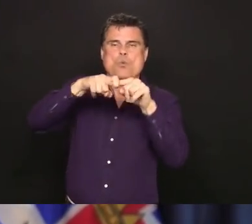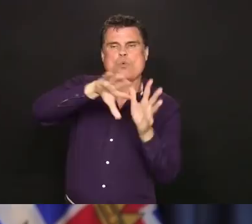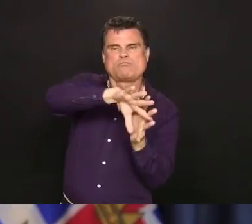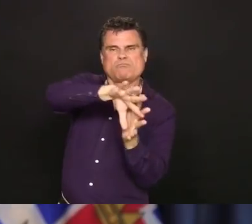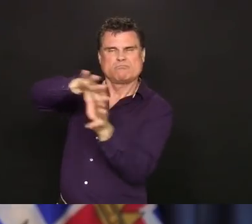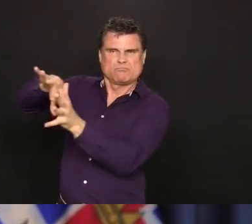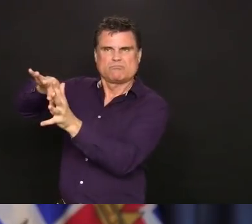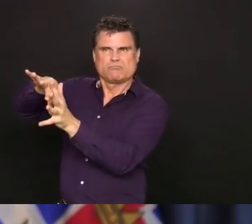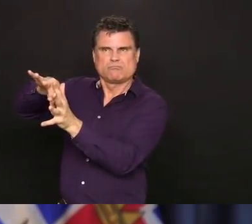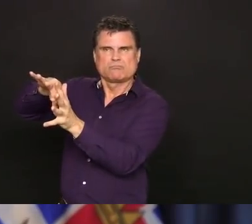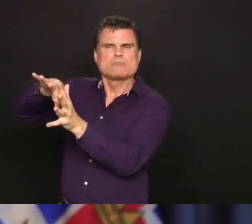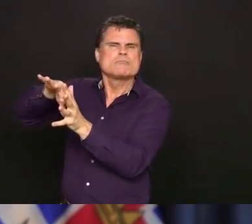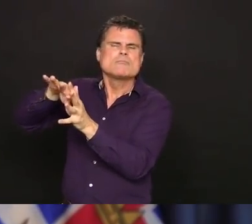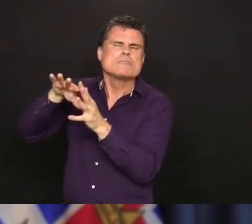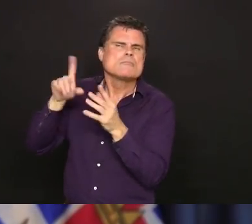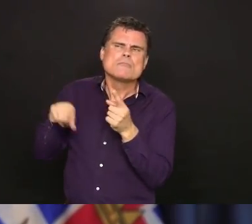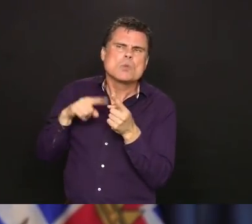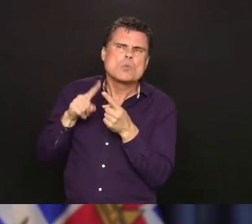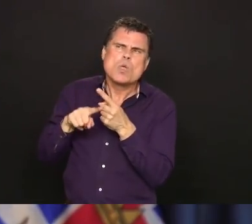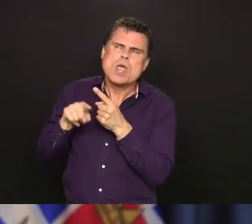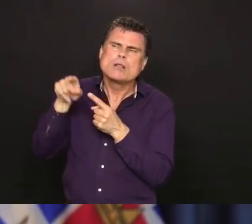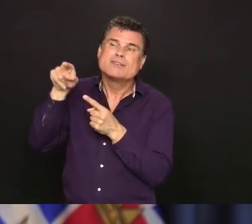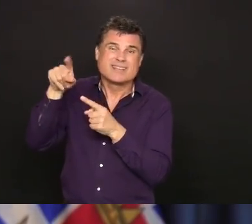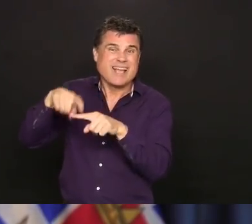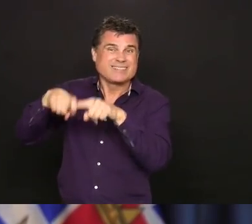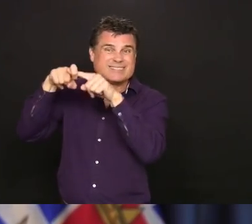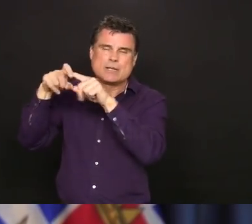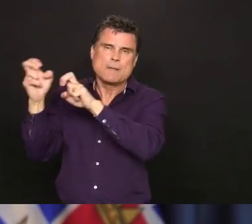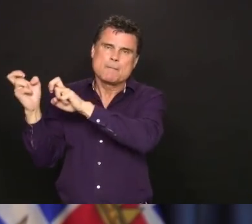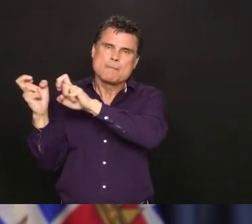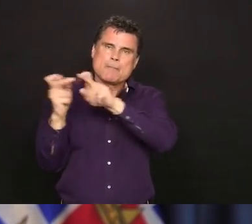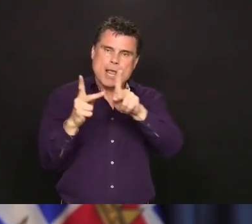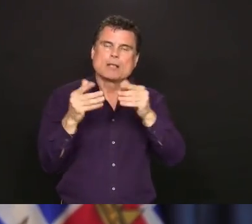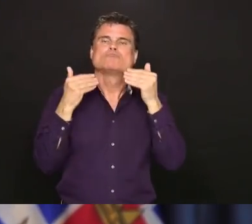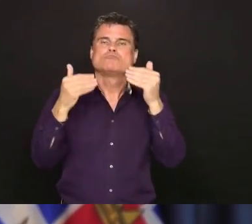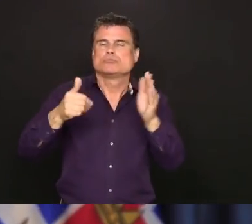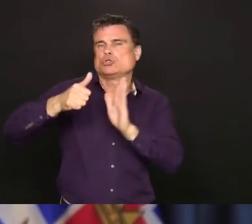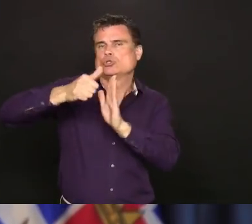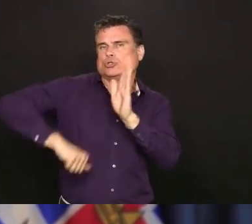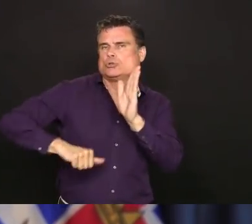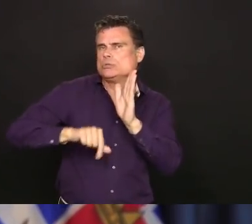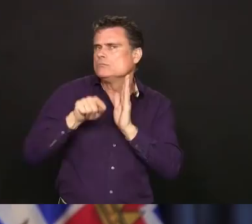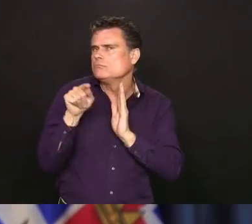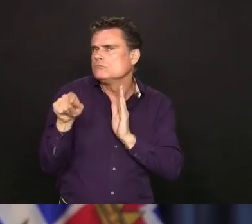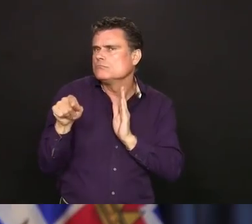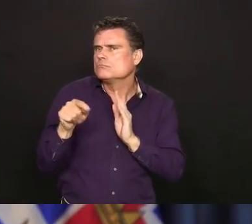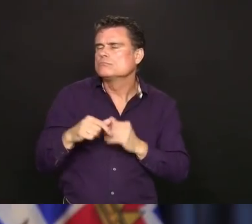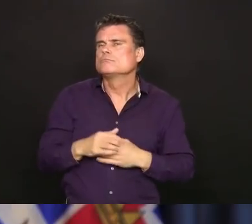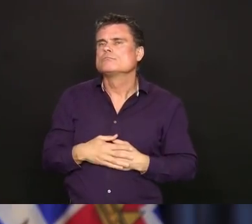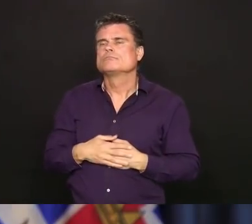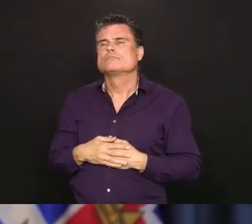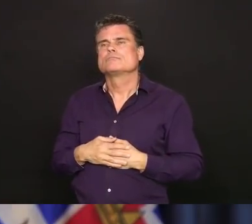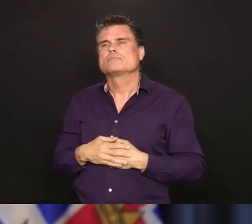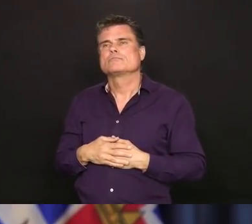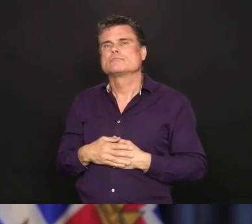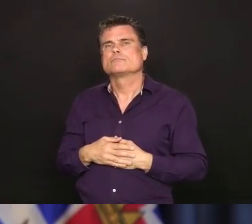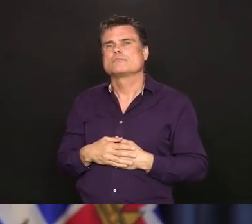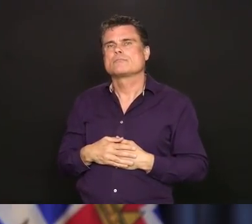timeline is that we started working on this before the decision was taken to cancel